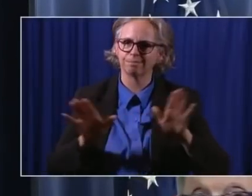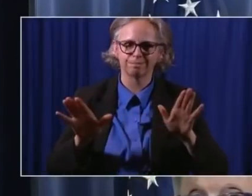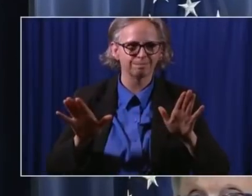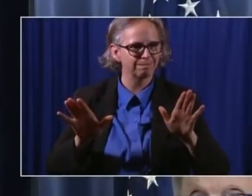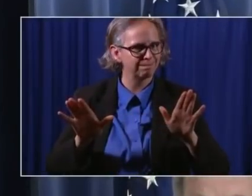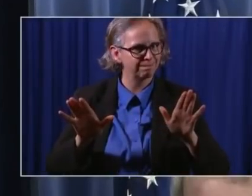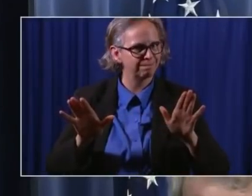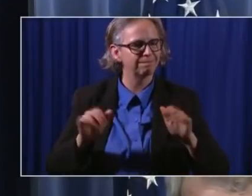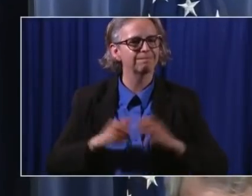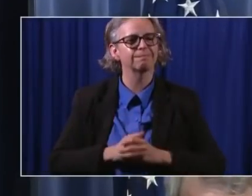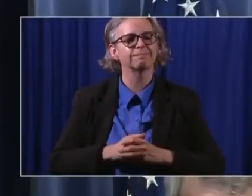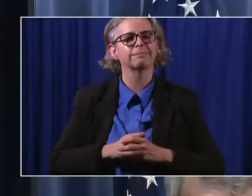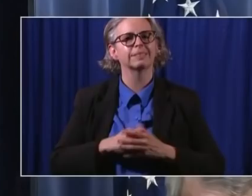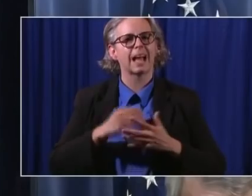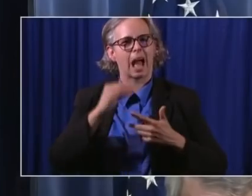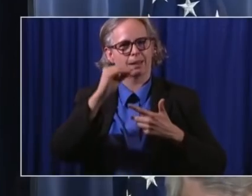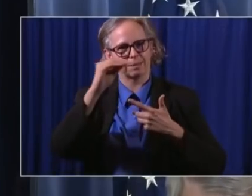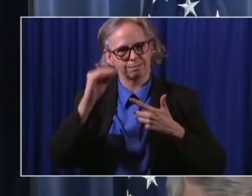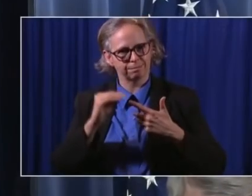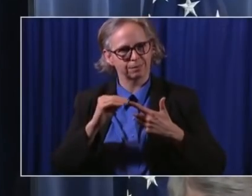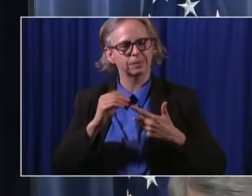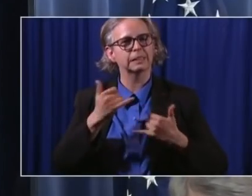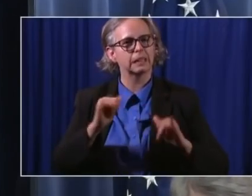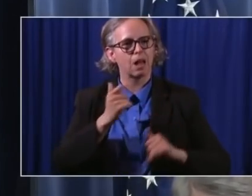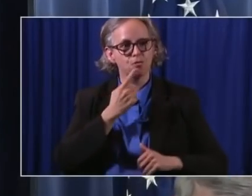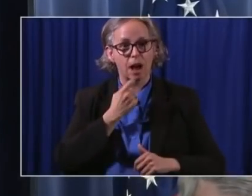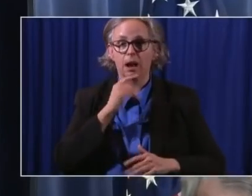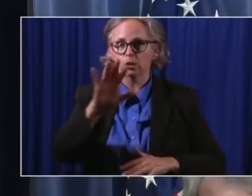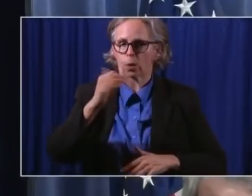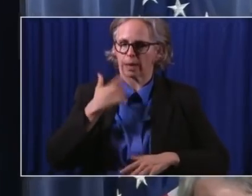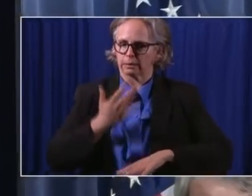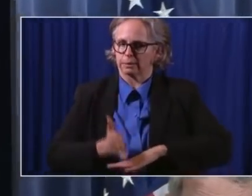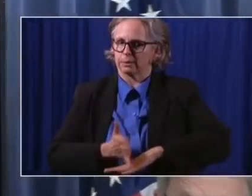STILL READ, OFF THE WATCH LIST, OFF THE WATCH LIST.